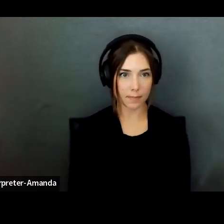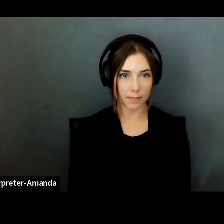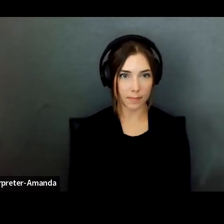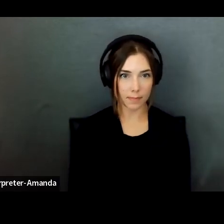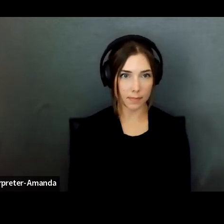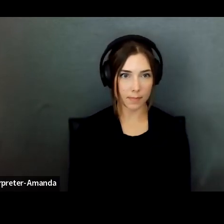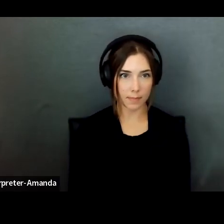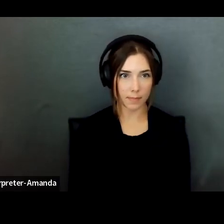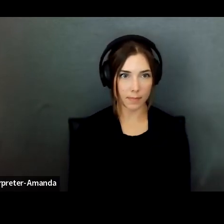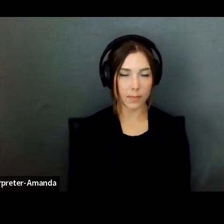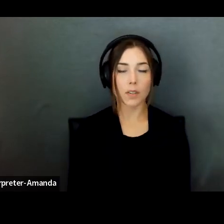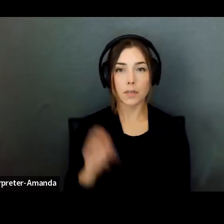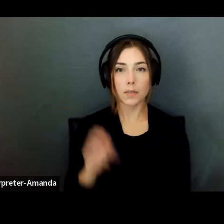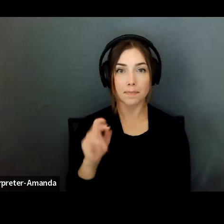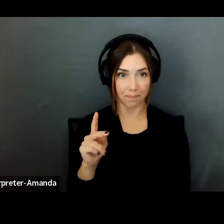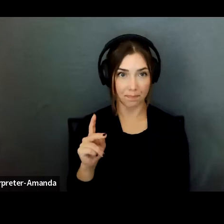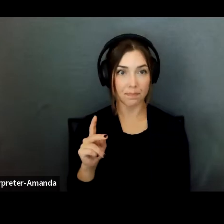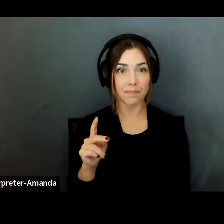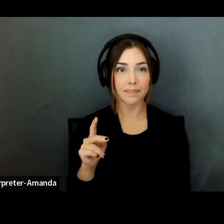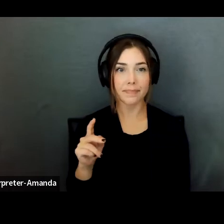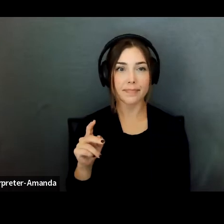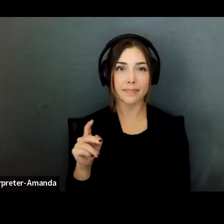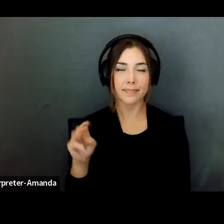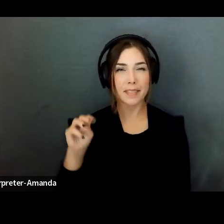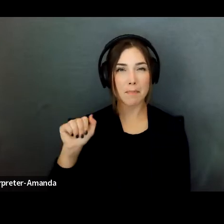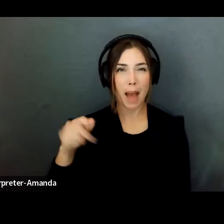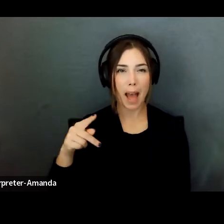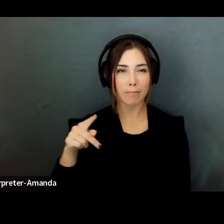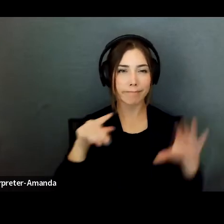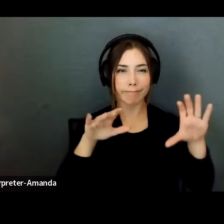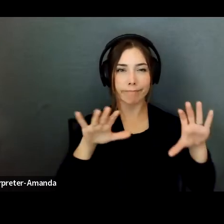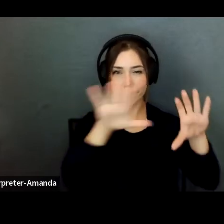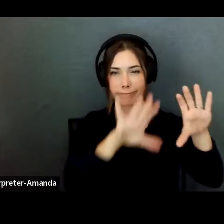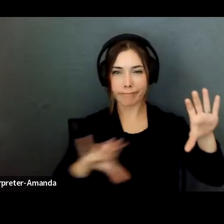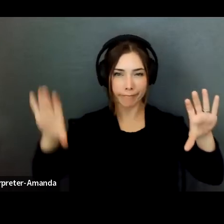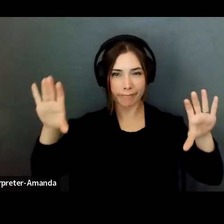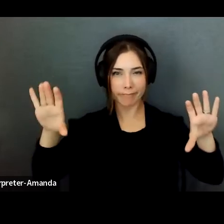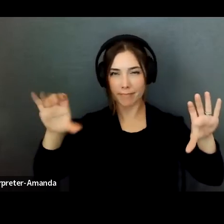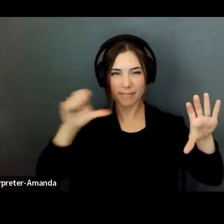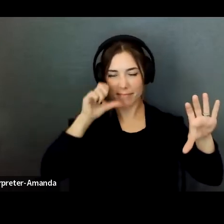Here's a map that I won't go over because you can access it on the link that we will